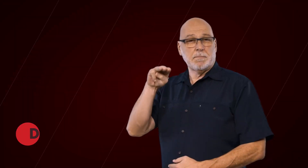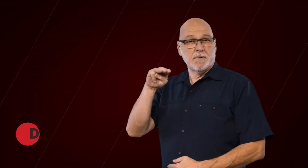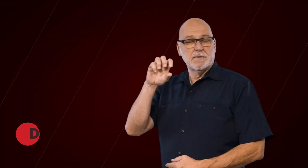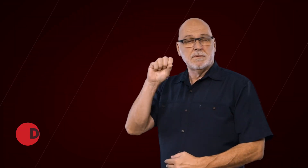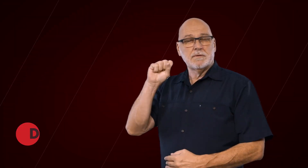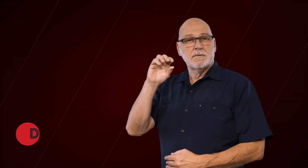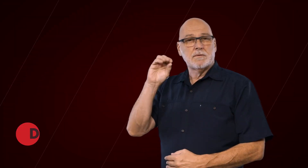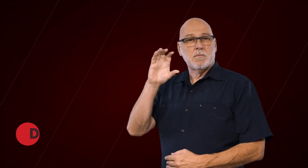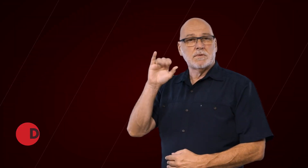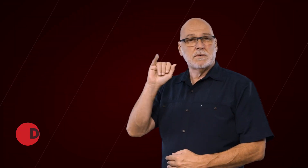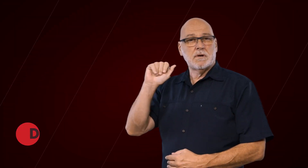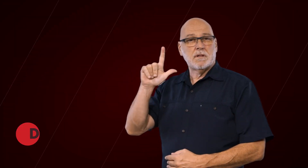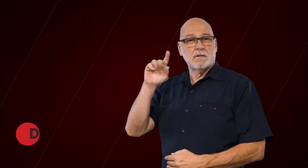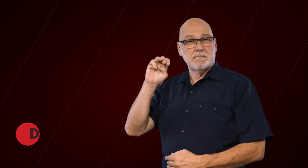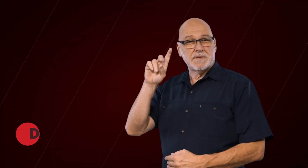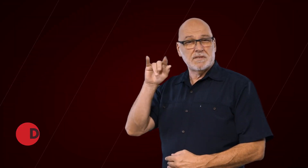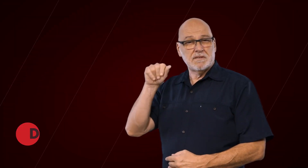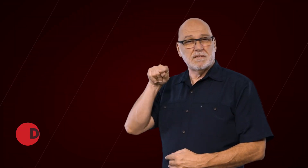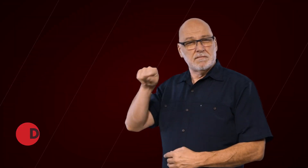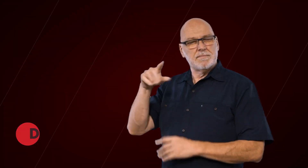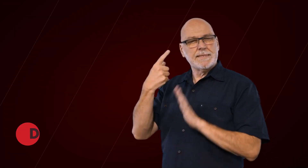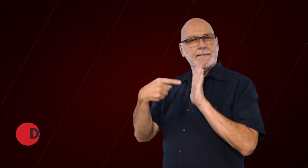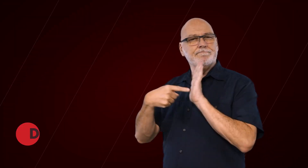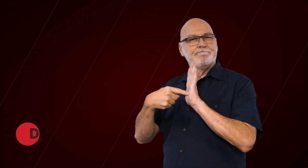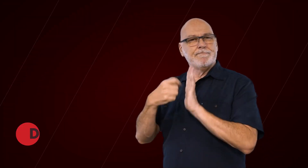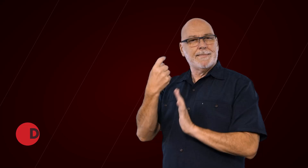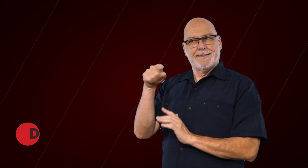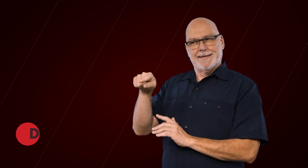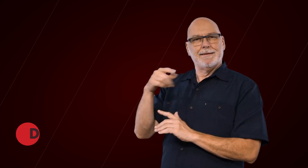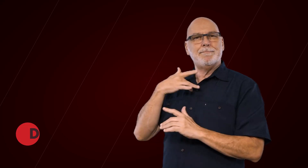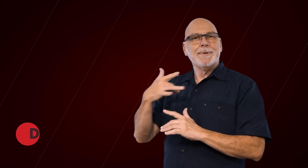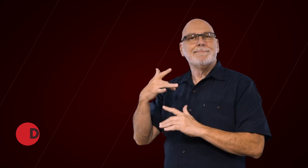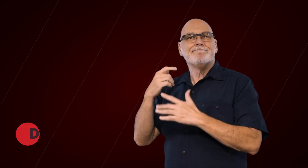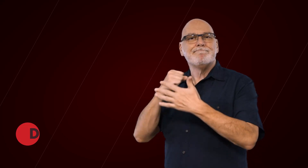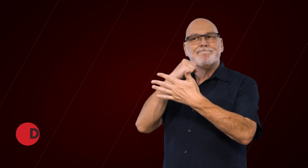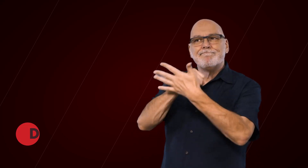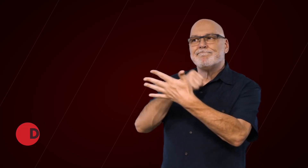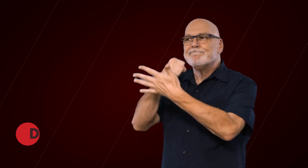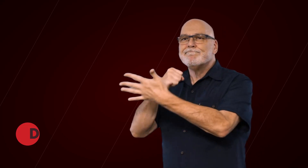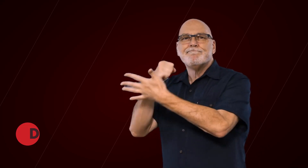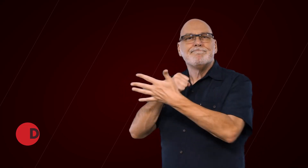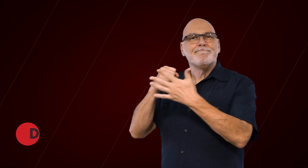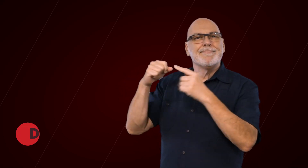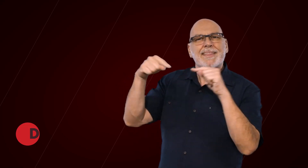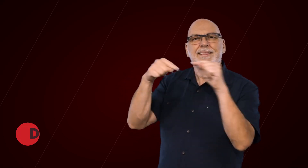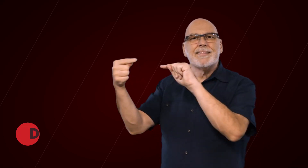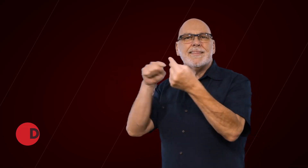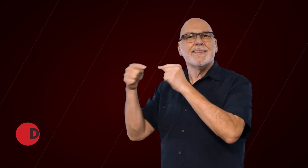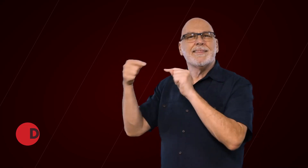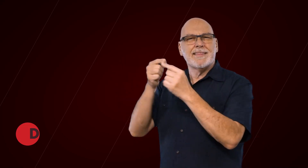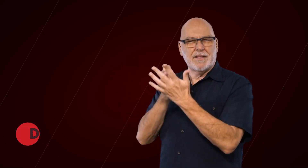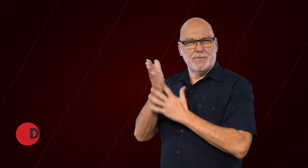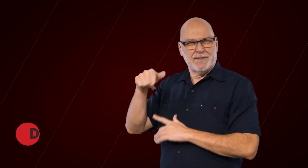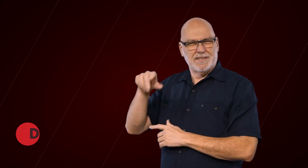[Anselmo]: Social media plays a role - backstabbing through